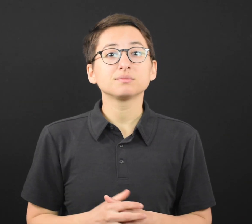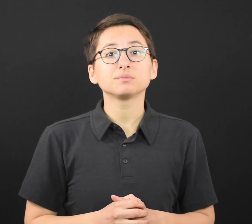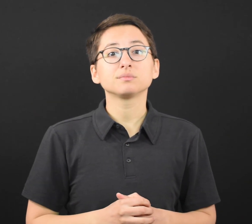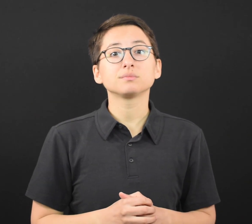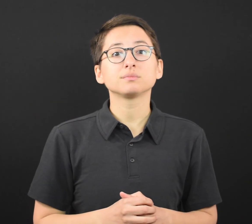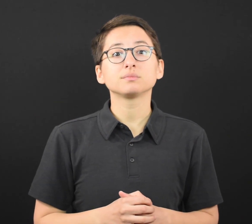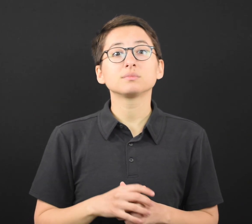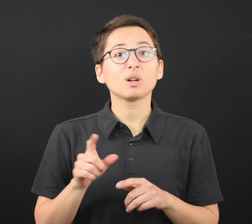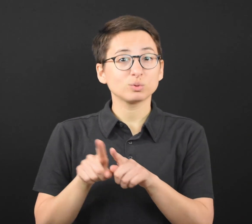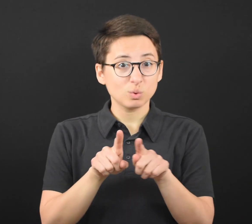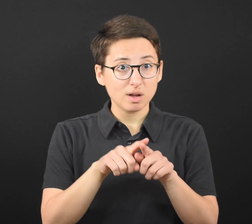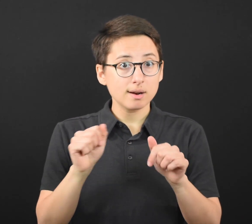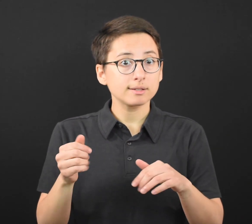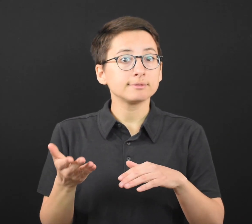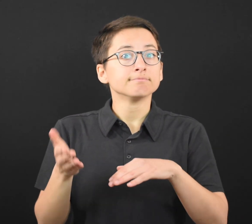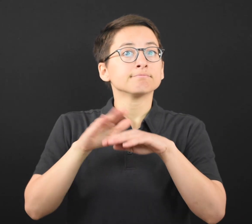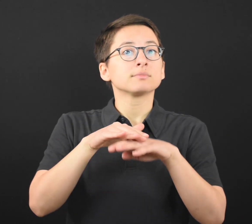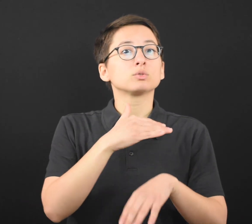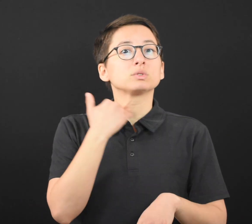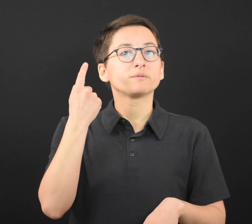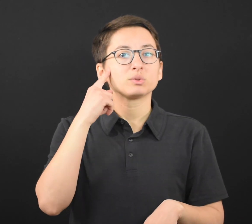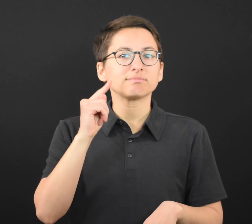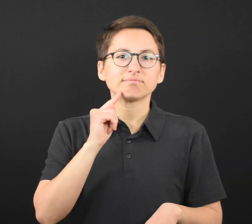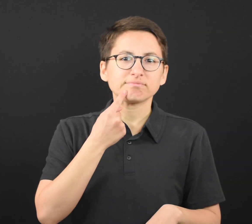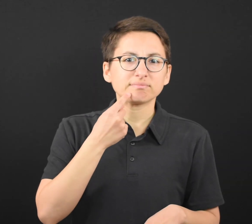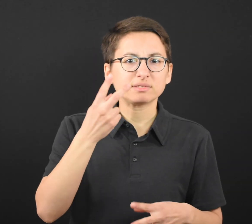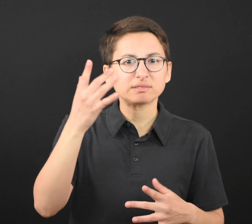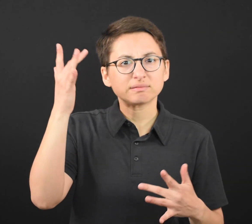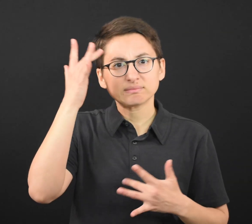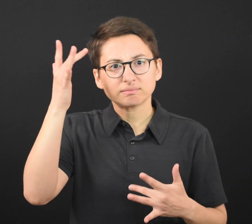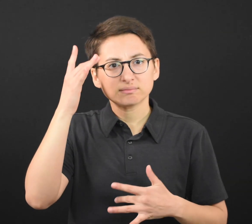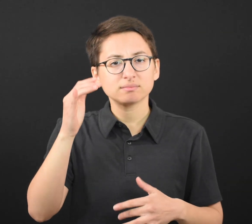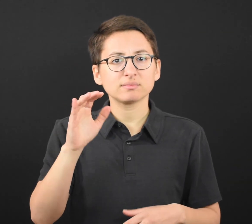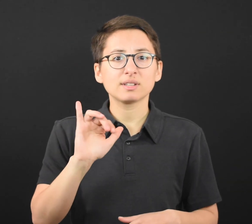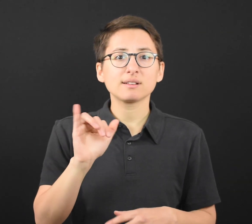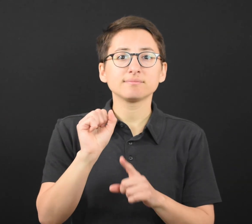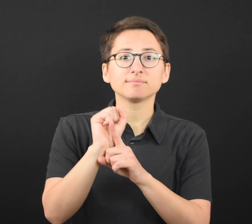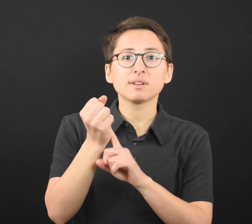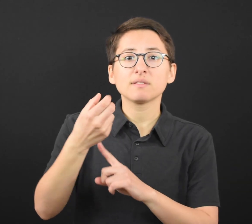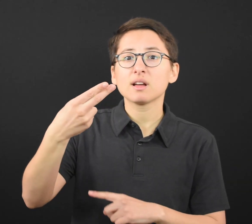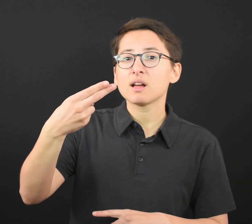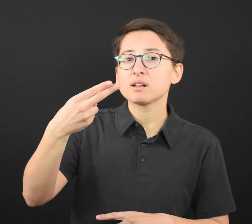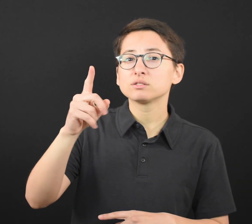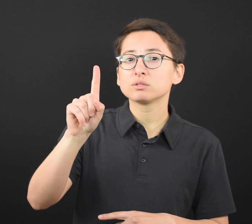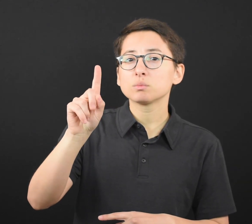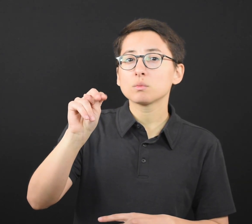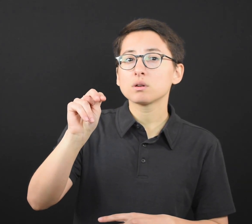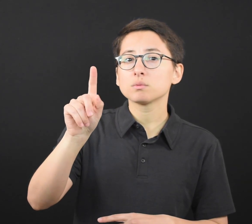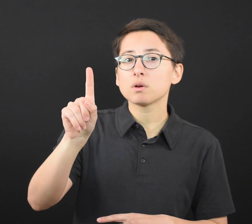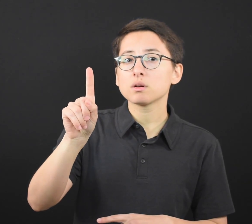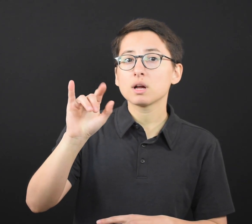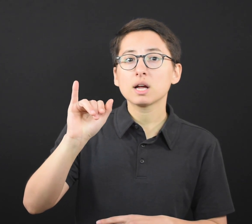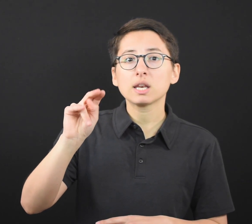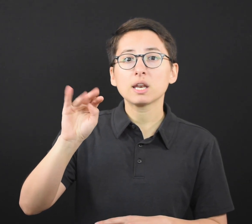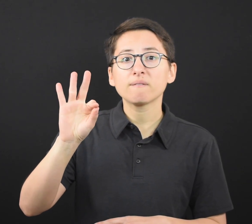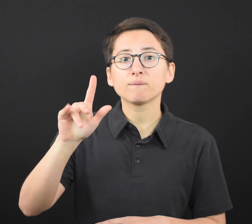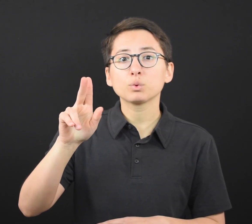risk for severe illness as seen in cases of H1N1 influenza in recently pregnant people.